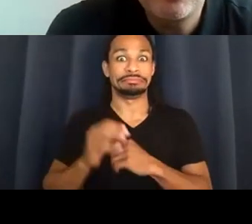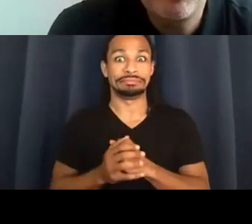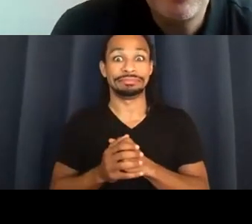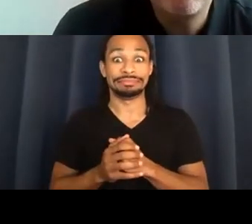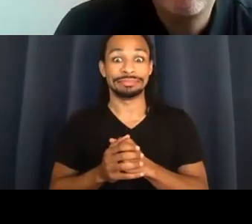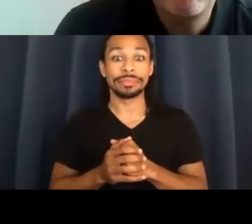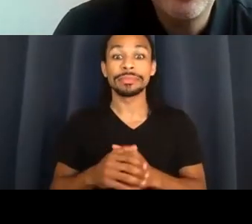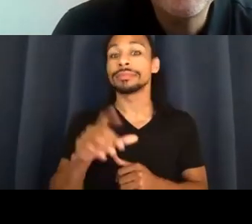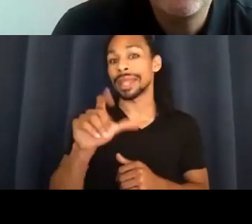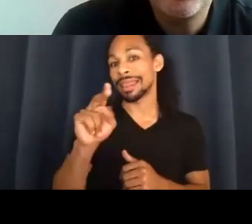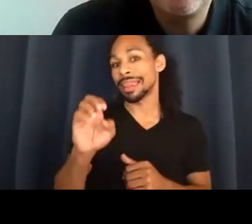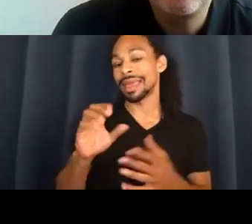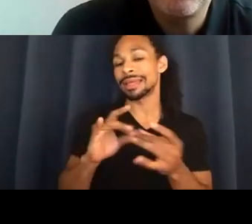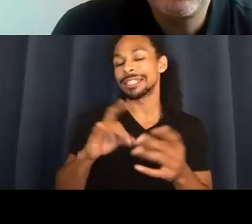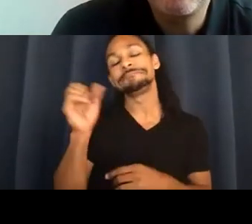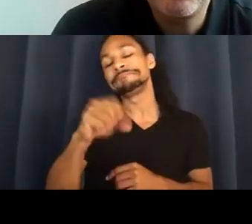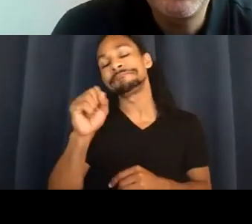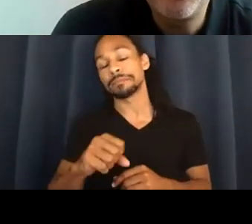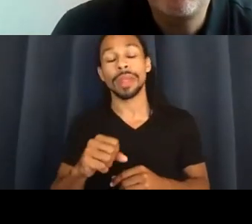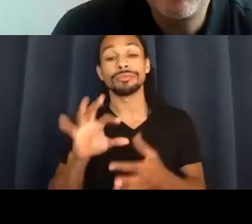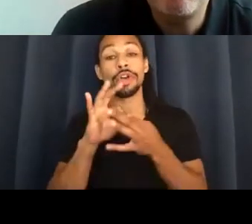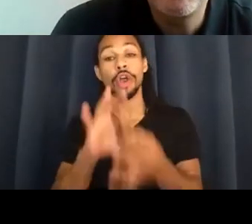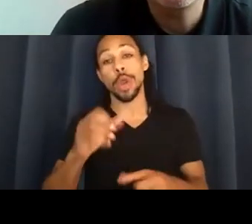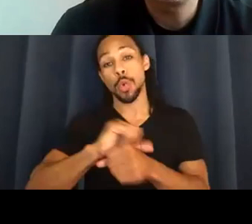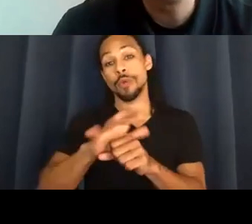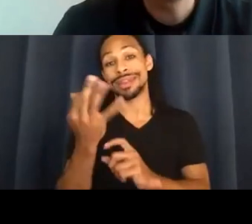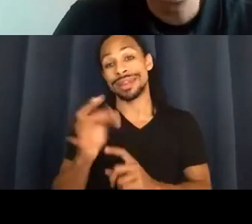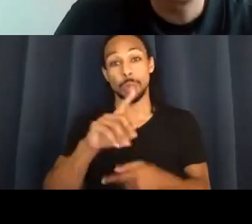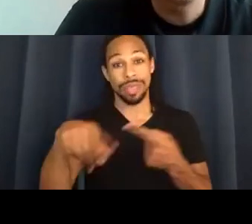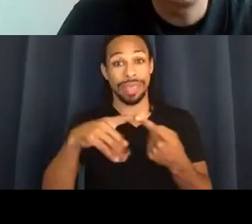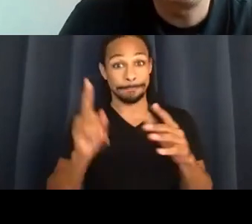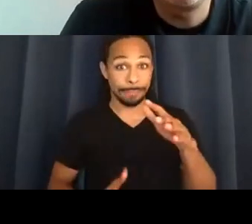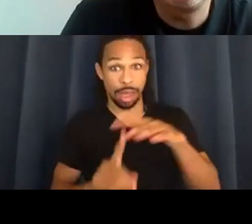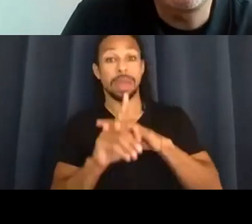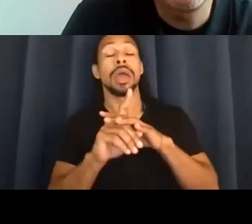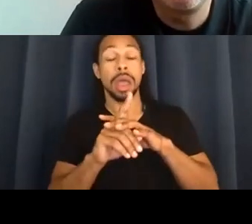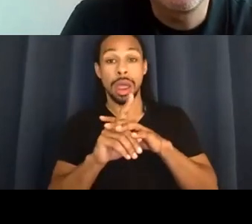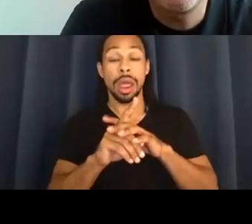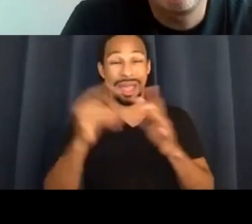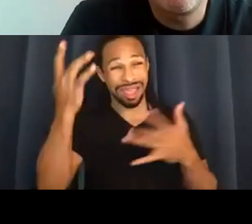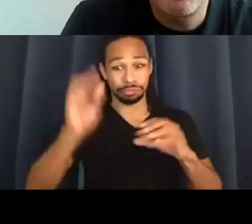COVID when that showed up, my first concern and only concern was trying to figure out